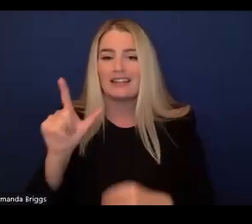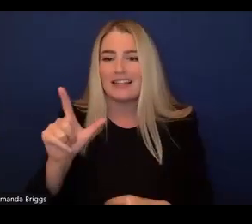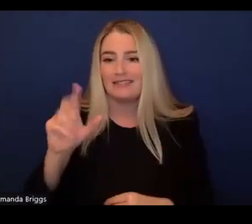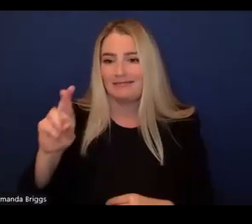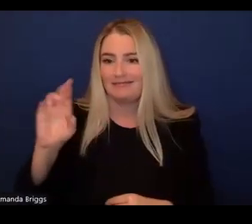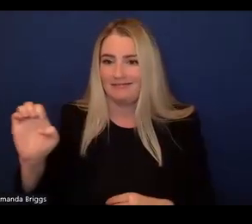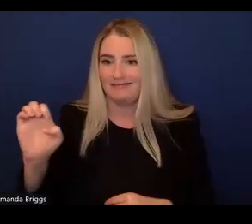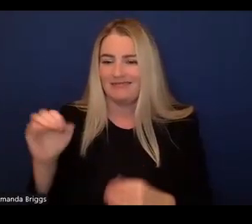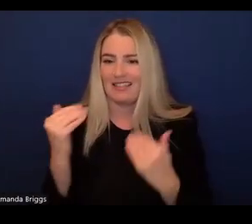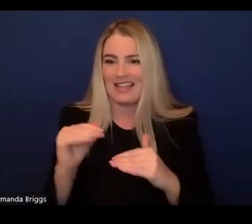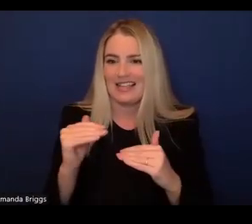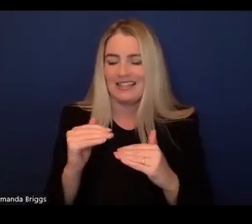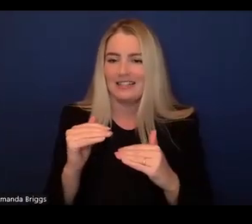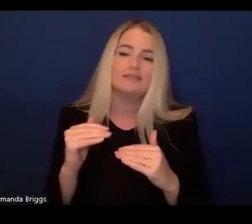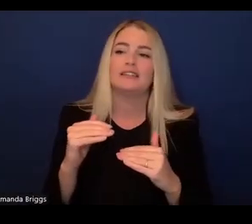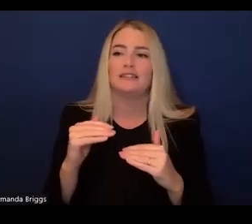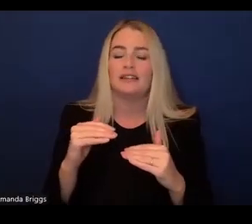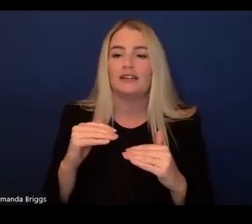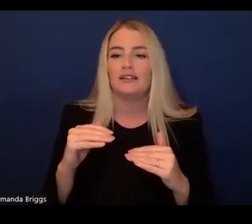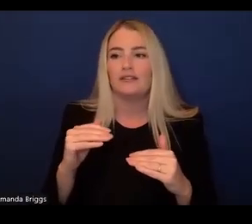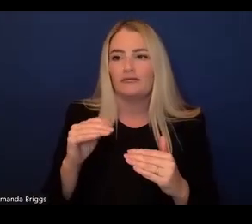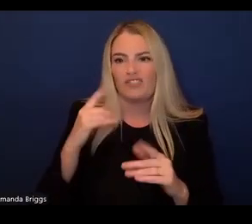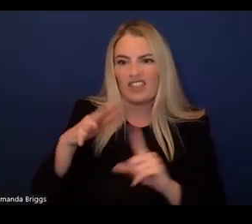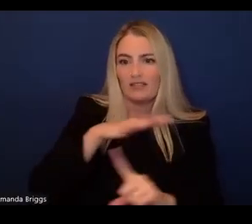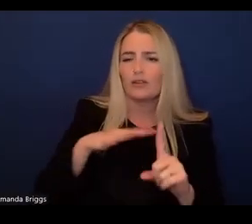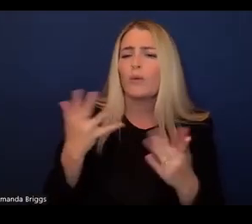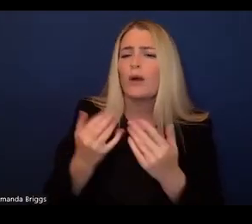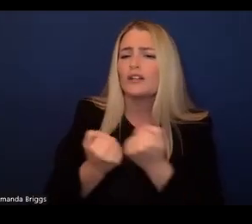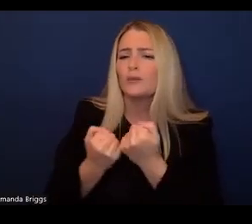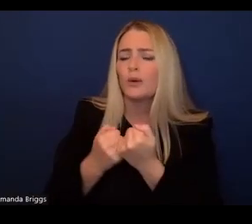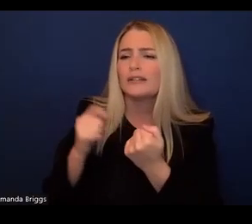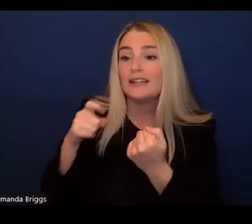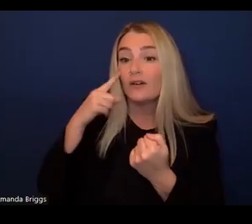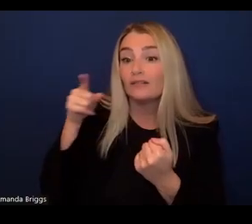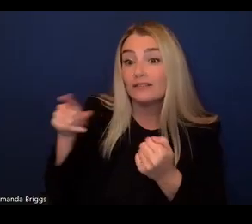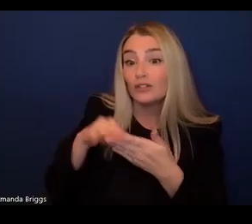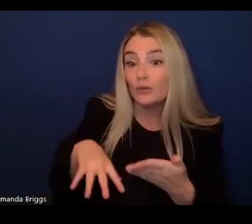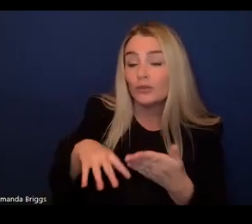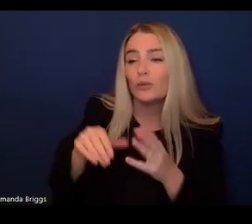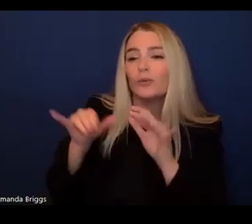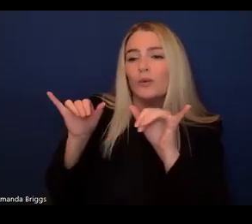And they have to look at what supports and services are needed for the student to remain